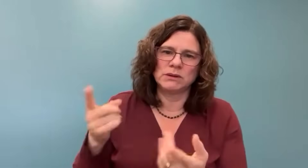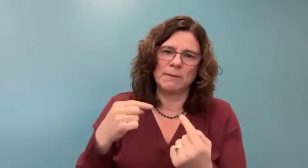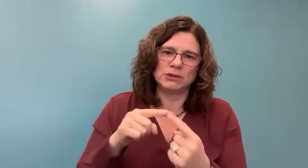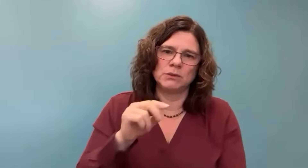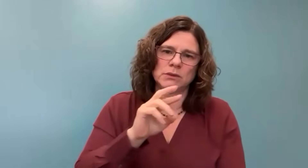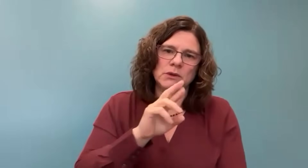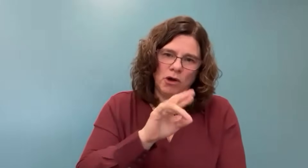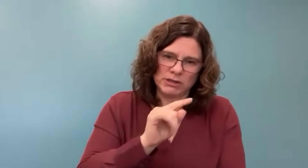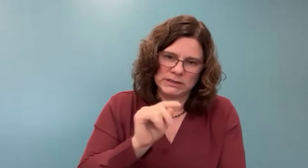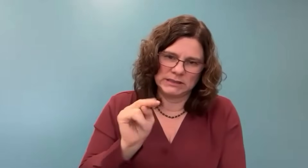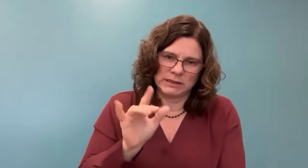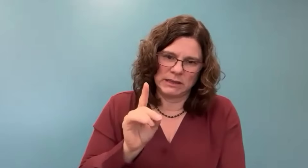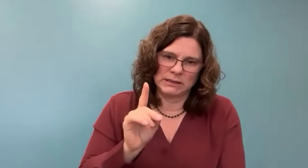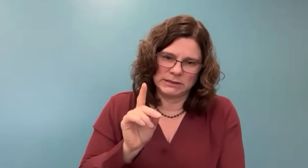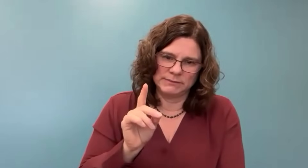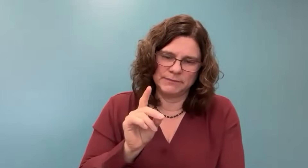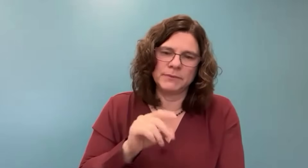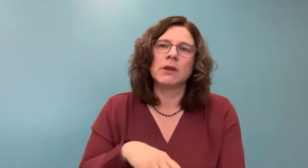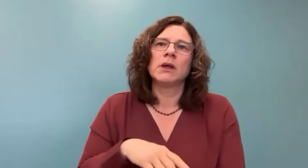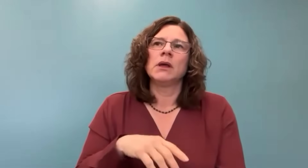for students to come to RIT/NTID.